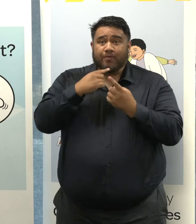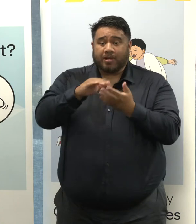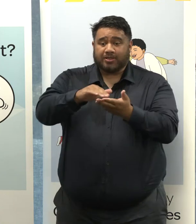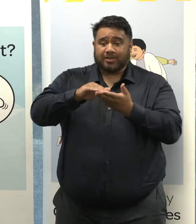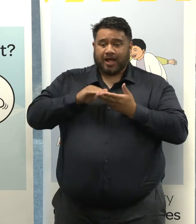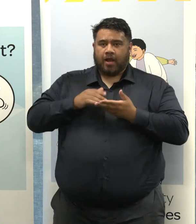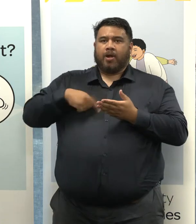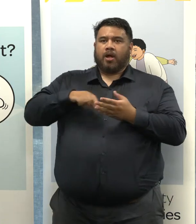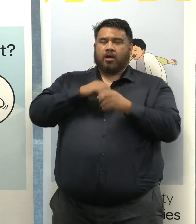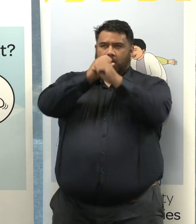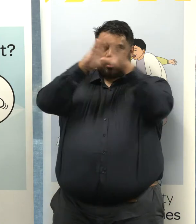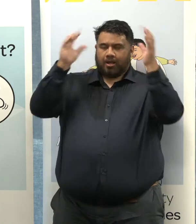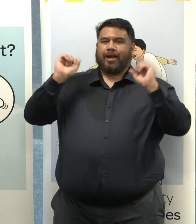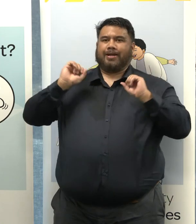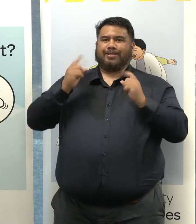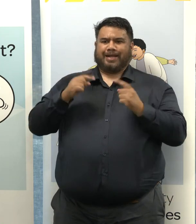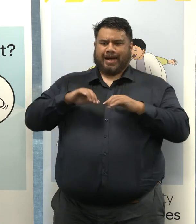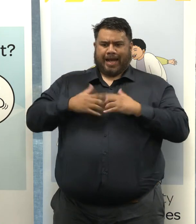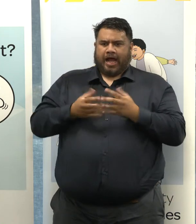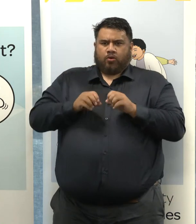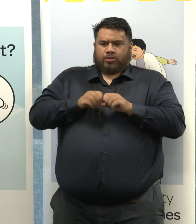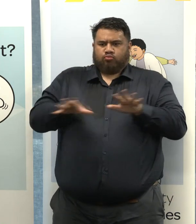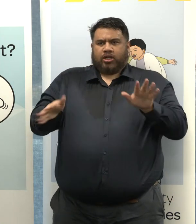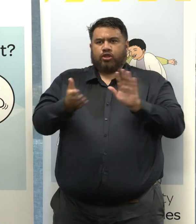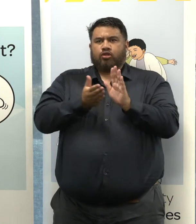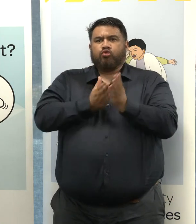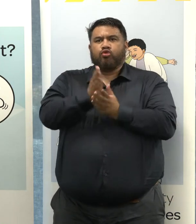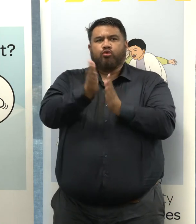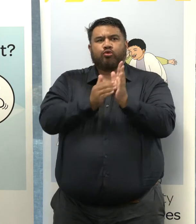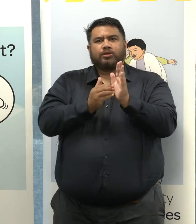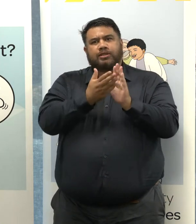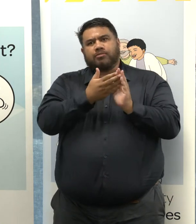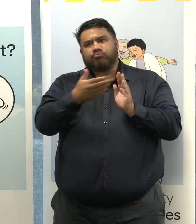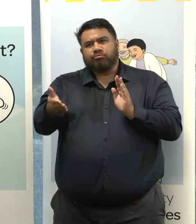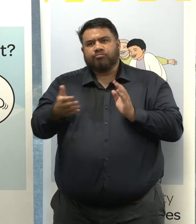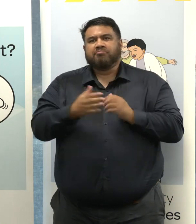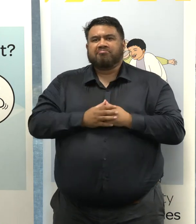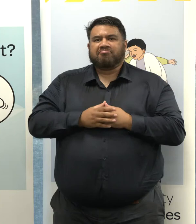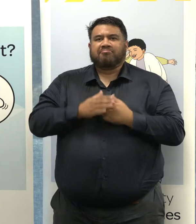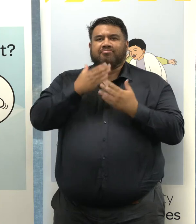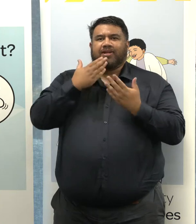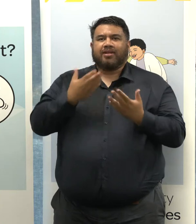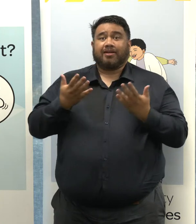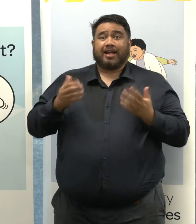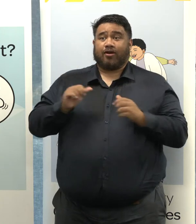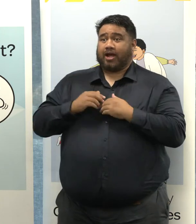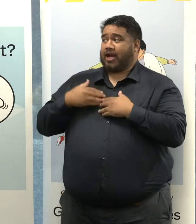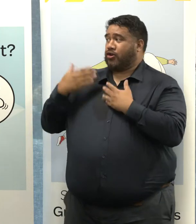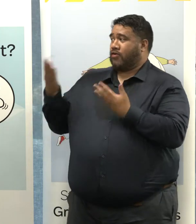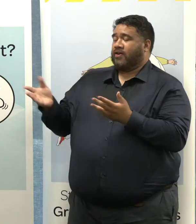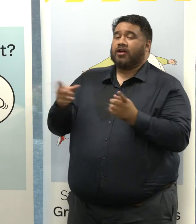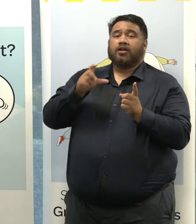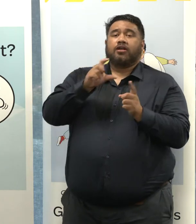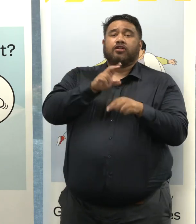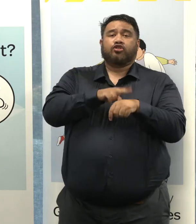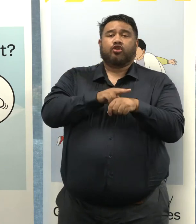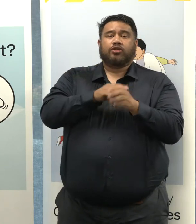everyone who is doing so. It really helps us understand the extent of the outbreak and